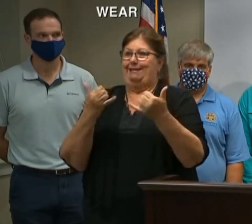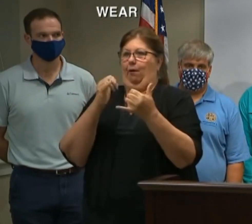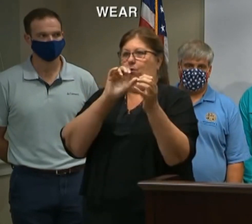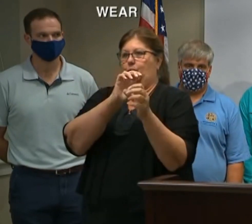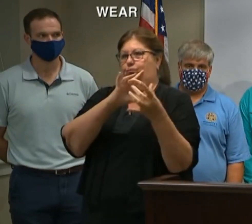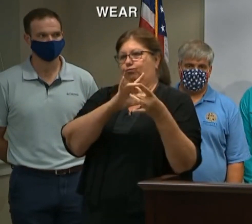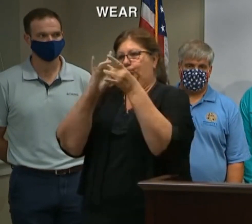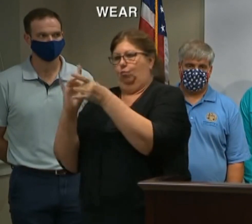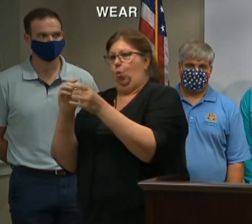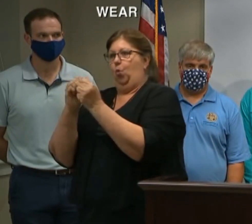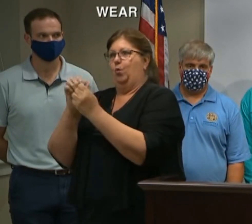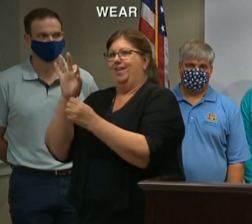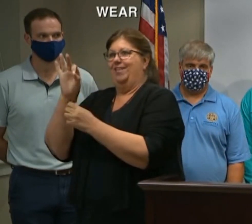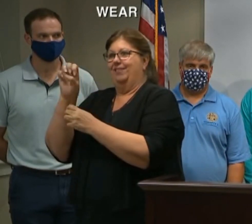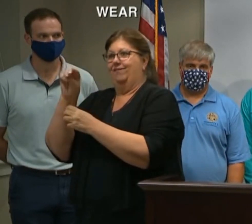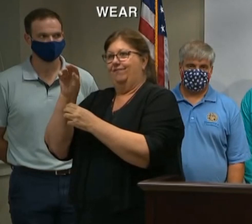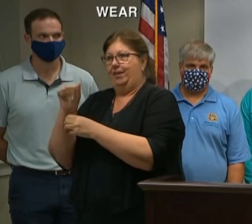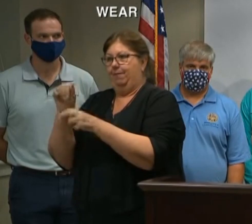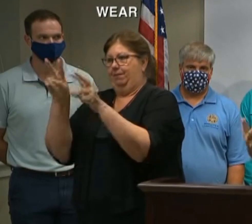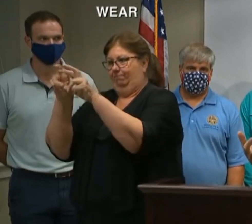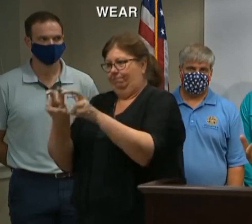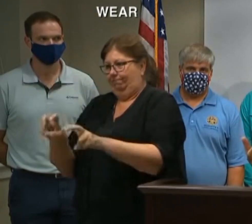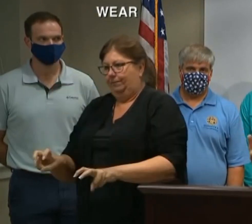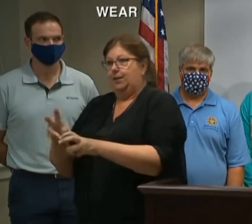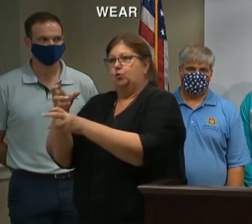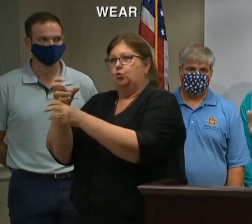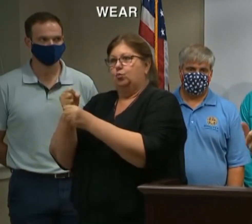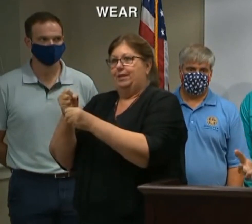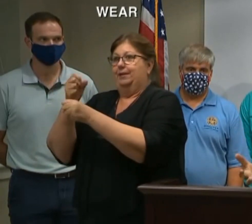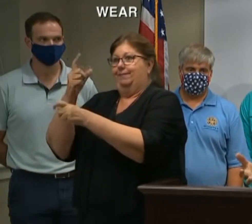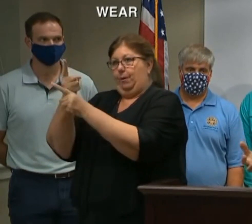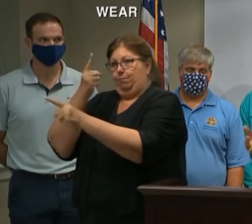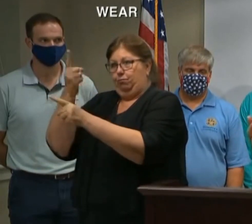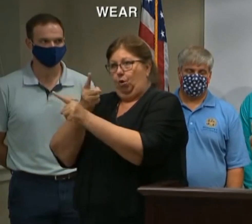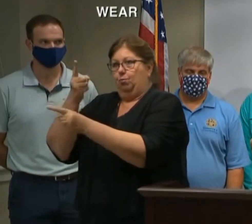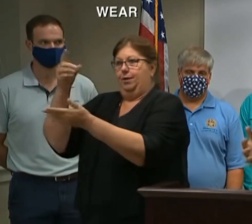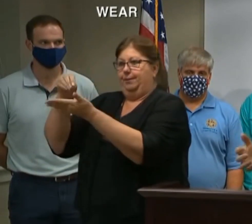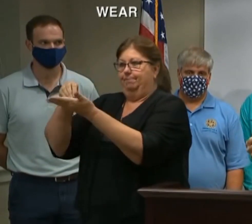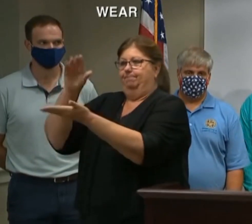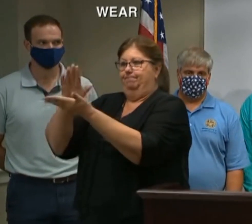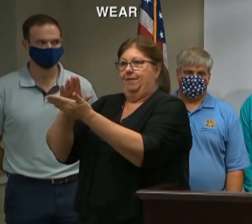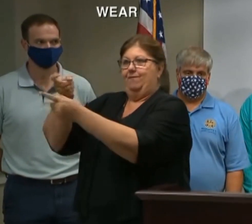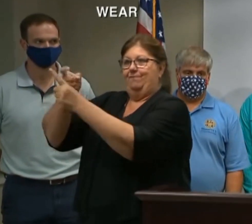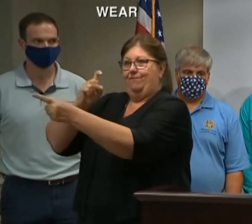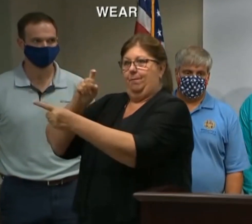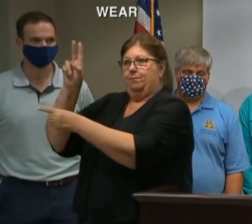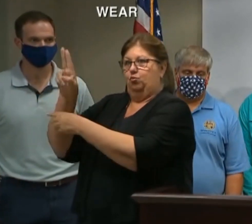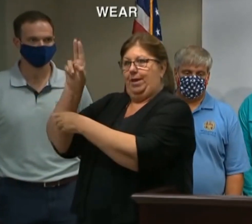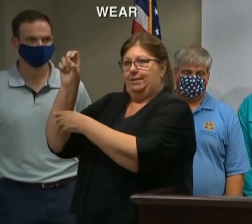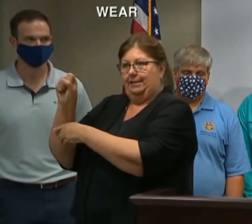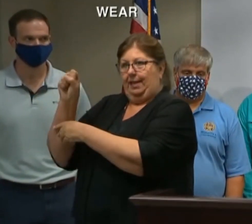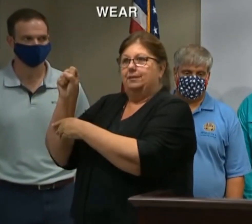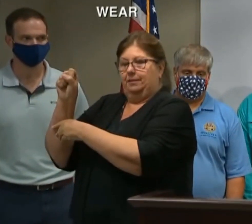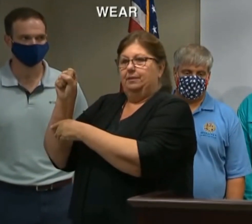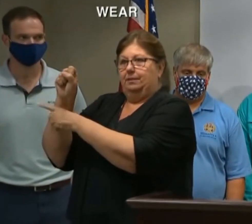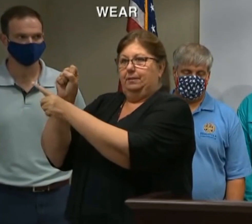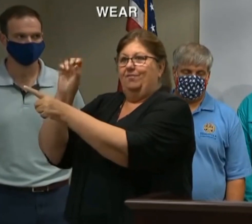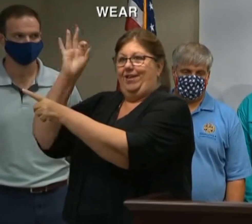to ensure that we get the adequate declarations that are accurate so that we're able to obtain the assistance with